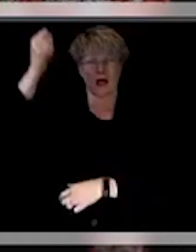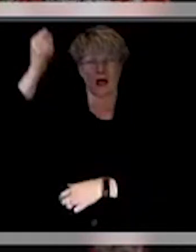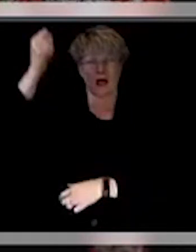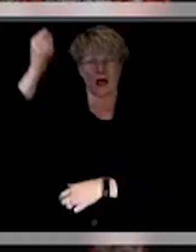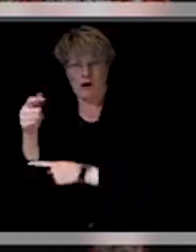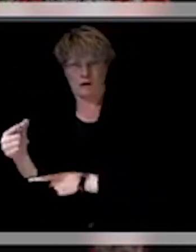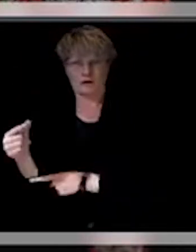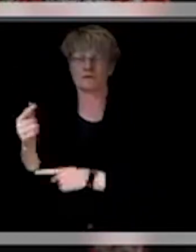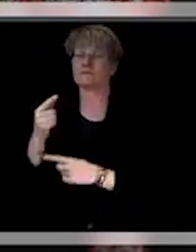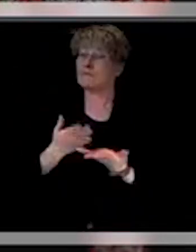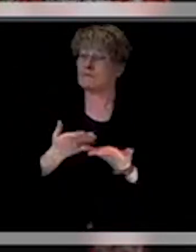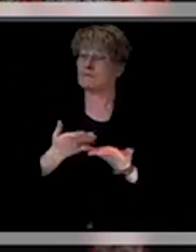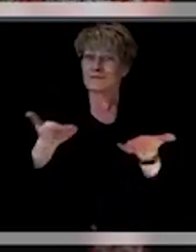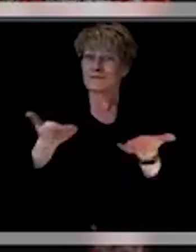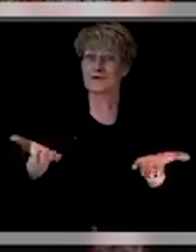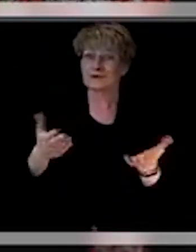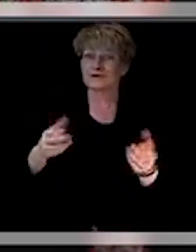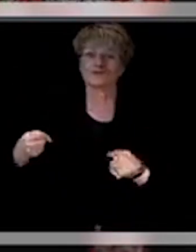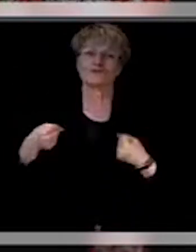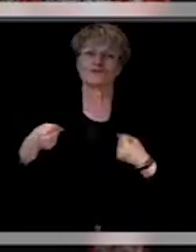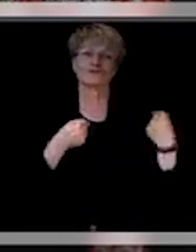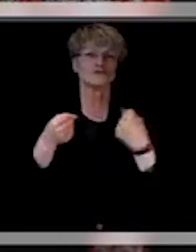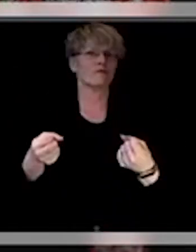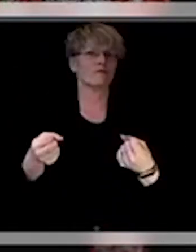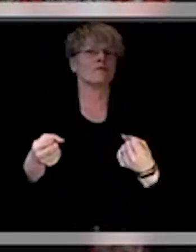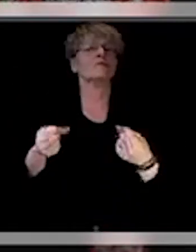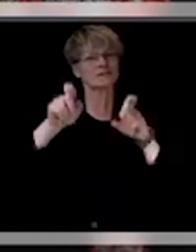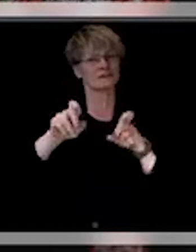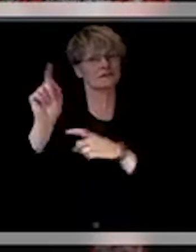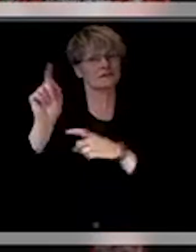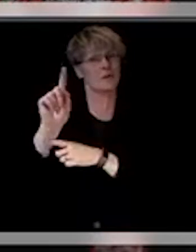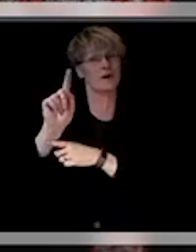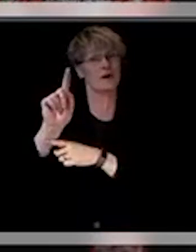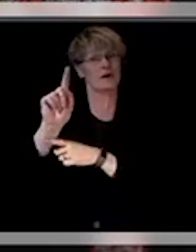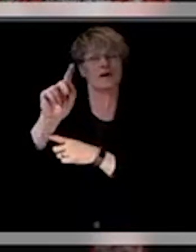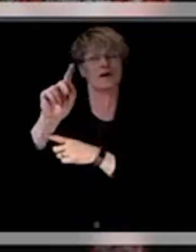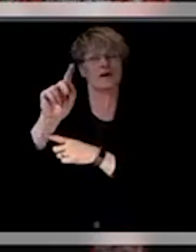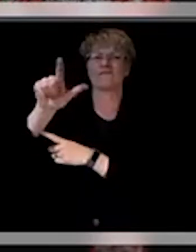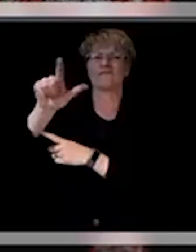at our Burney and Fall River health centers. So, if folks are interested in each county,